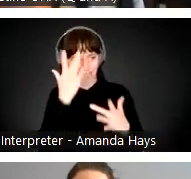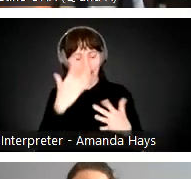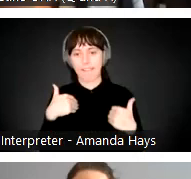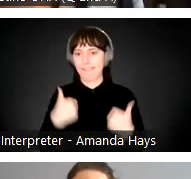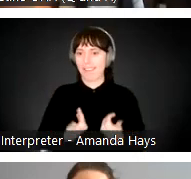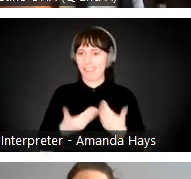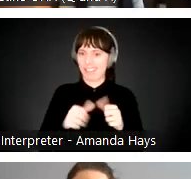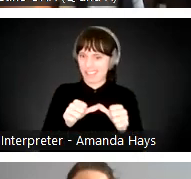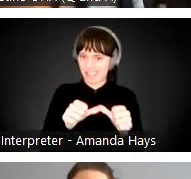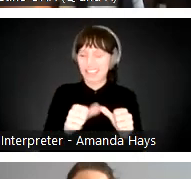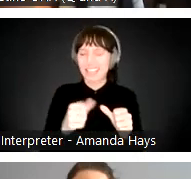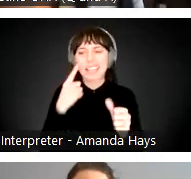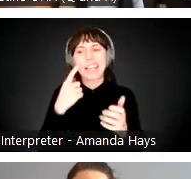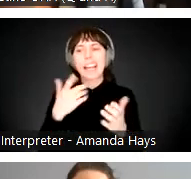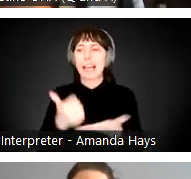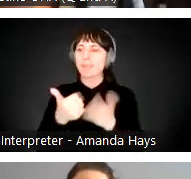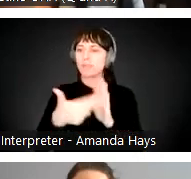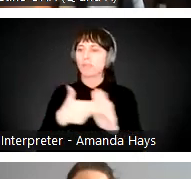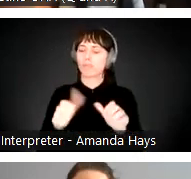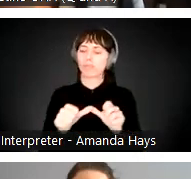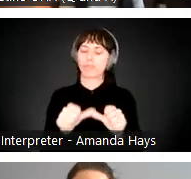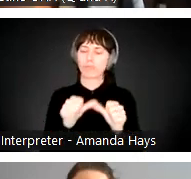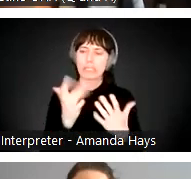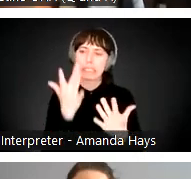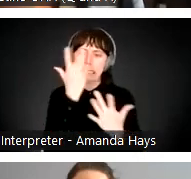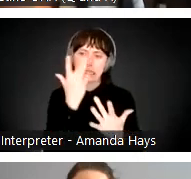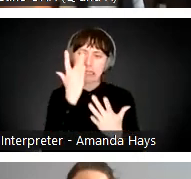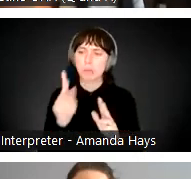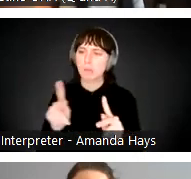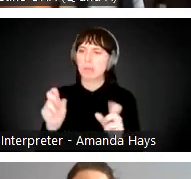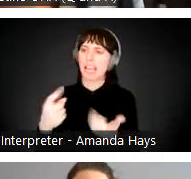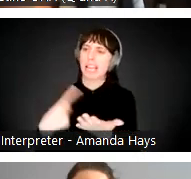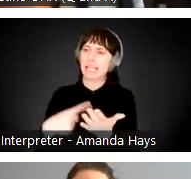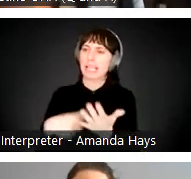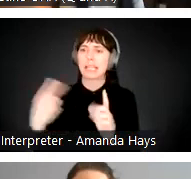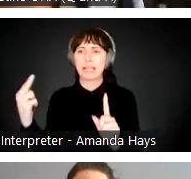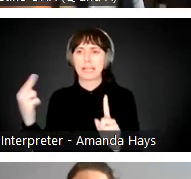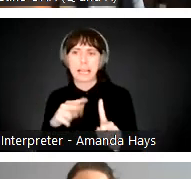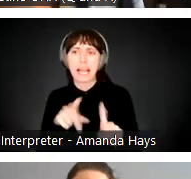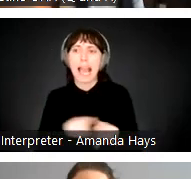chronic illness and give people that ability to really talk about it in those